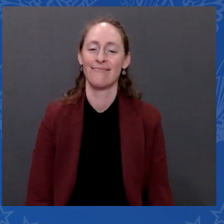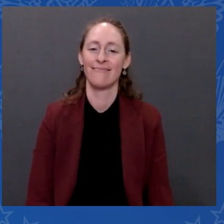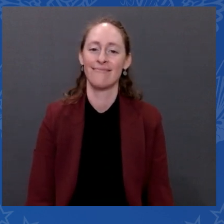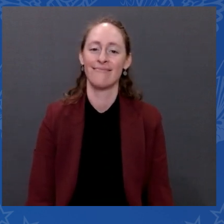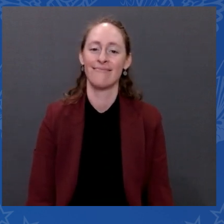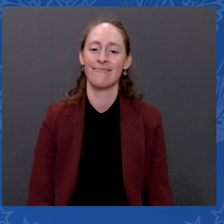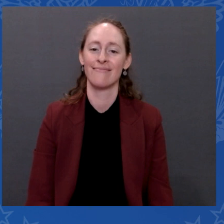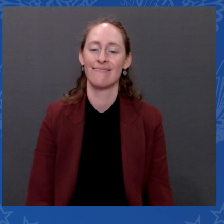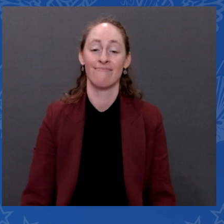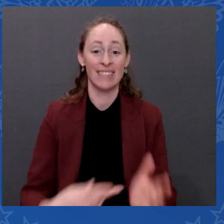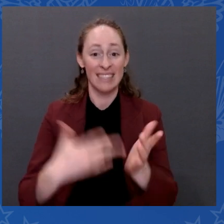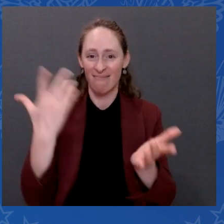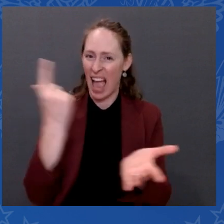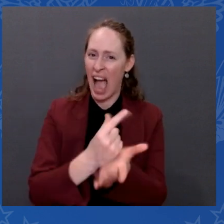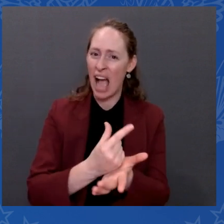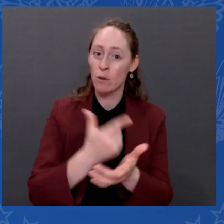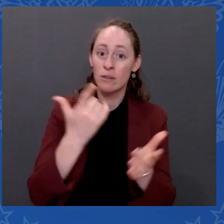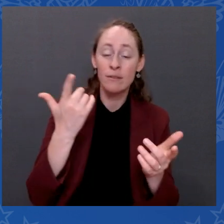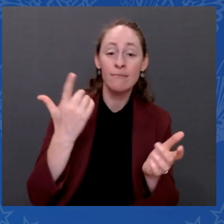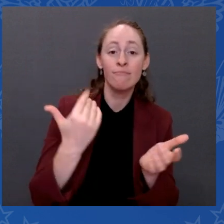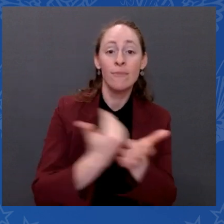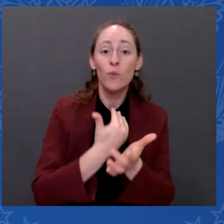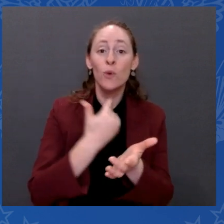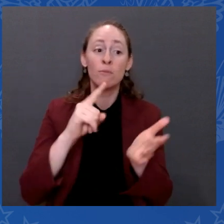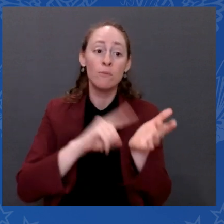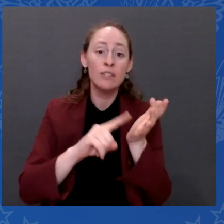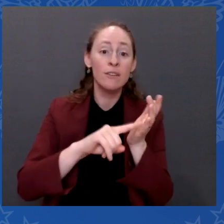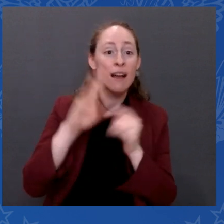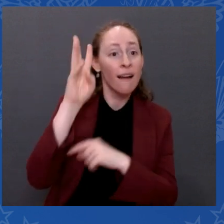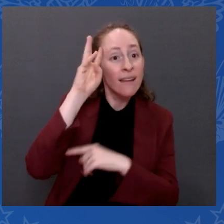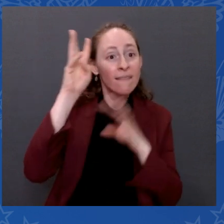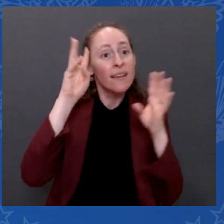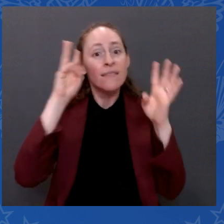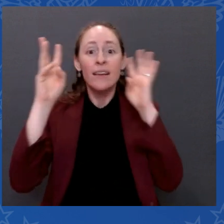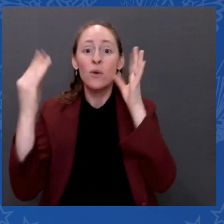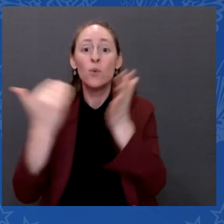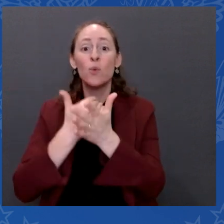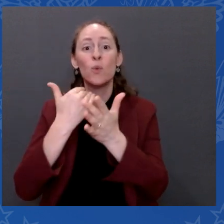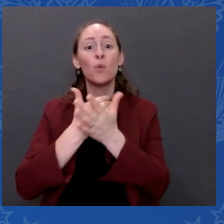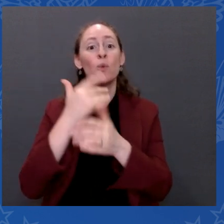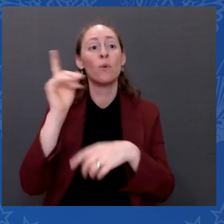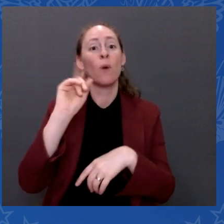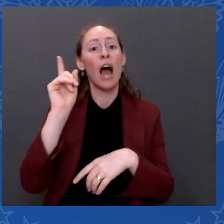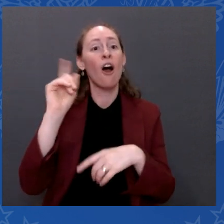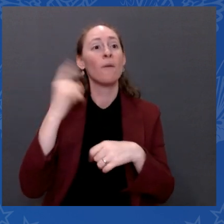And we're going to make sure that we include all of America, tapping into the greatest competitive advantage --